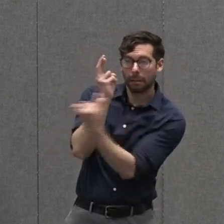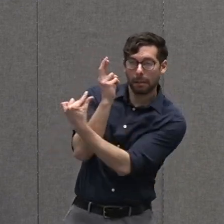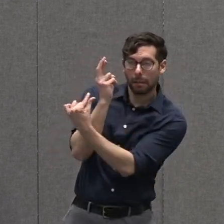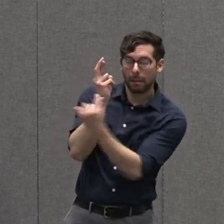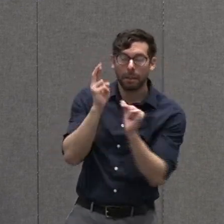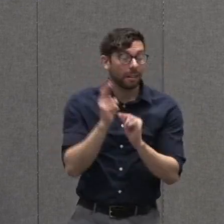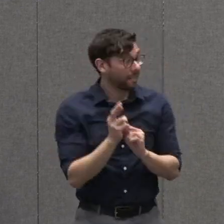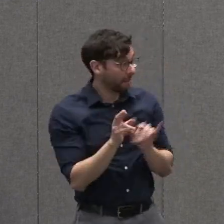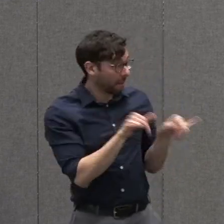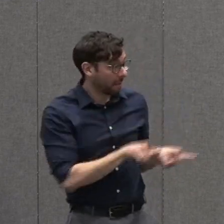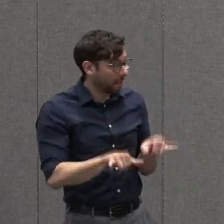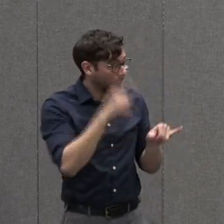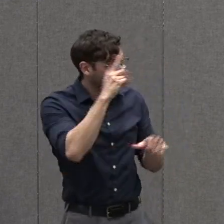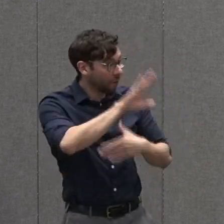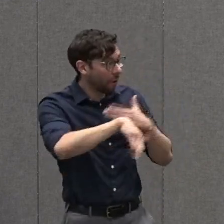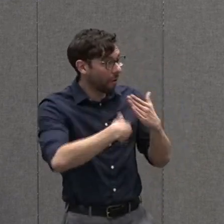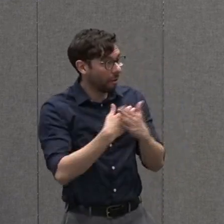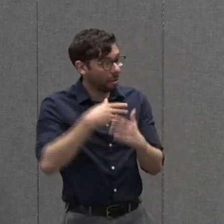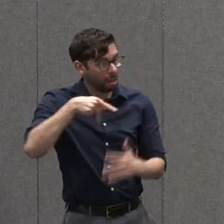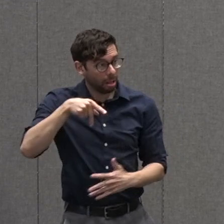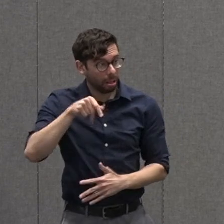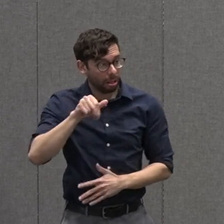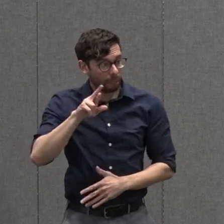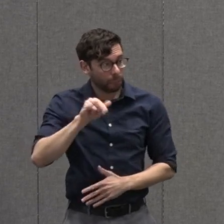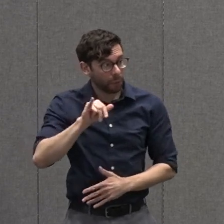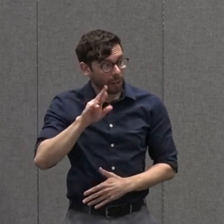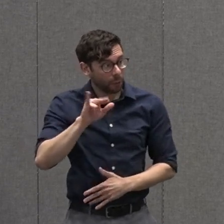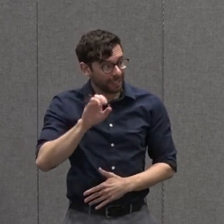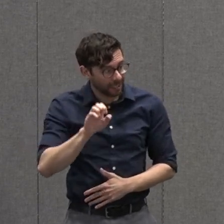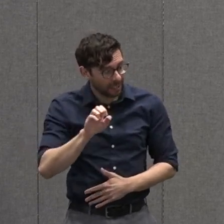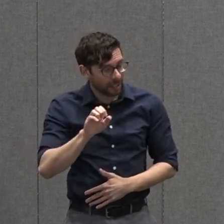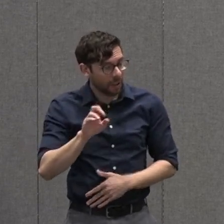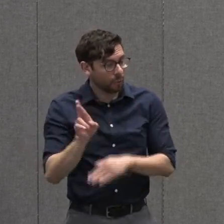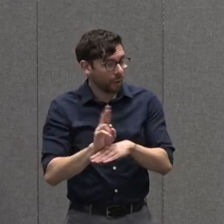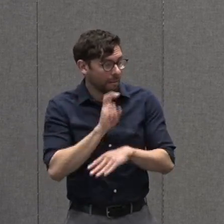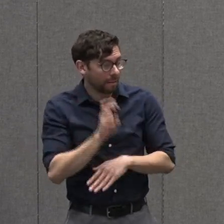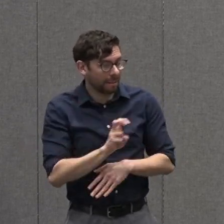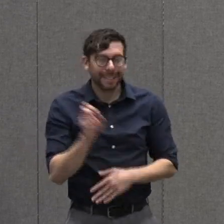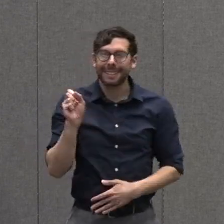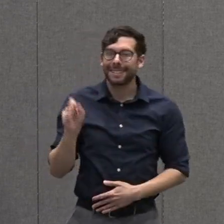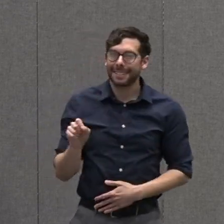Mhm, and this, good point there, is that this snake can be variable in color